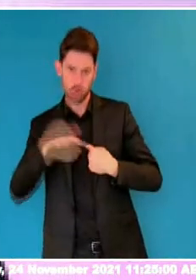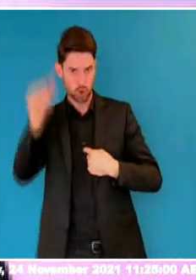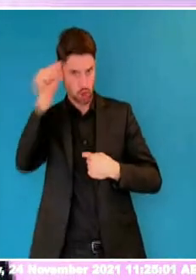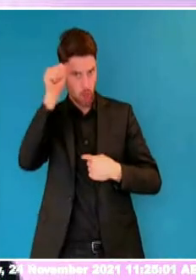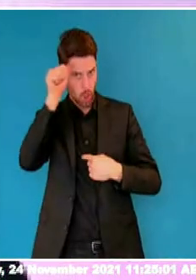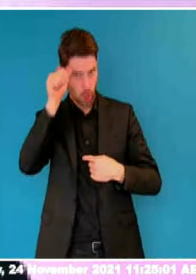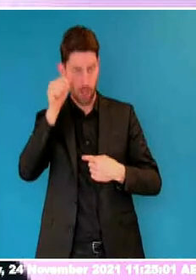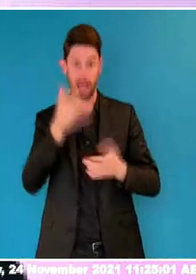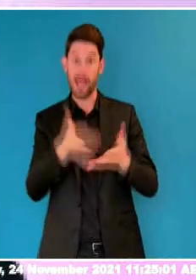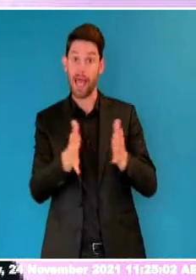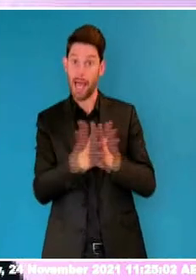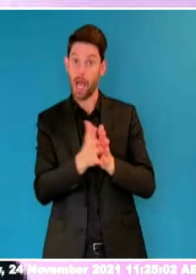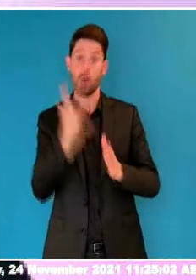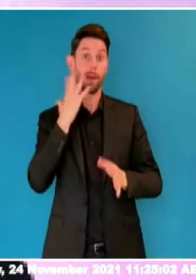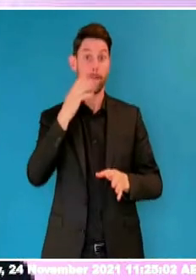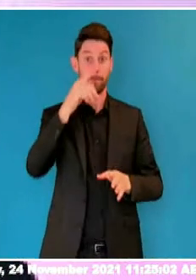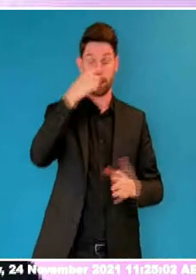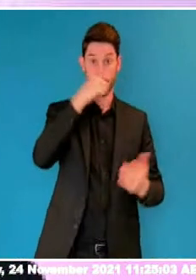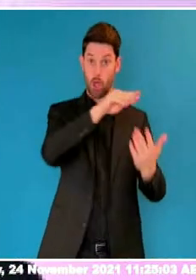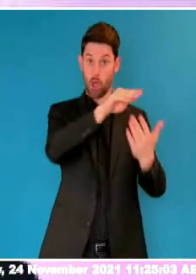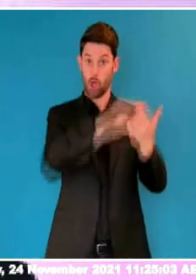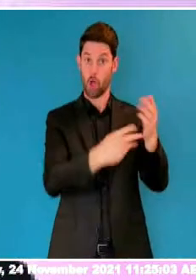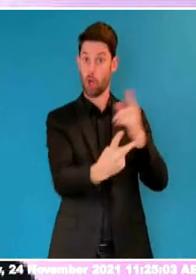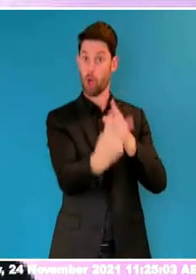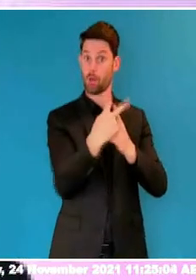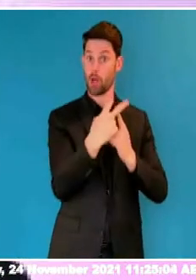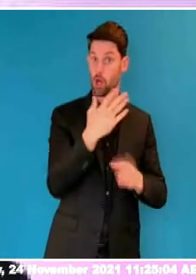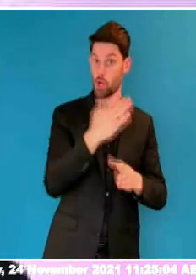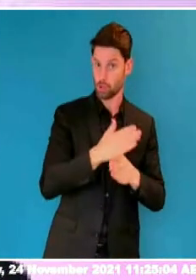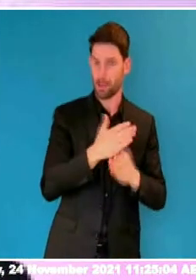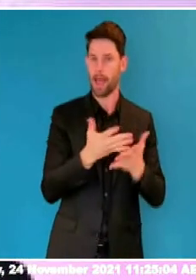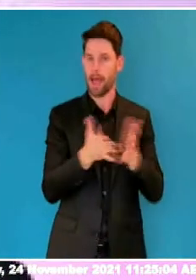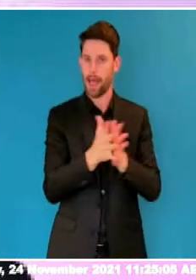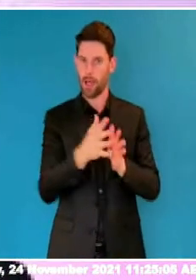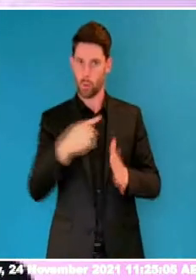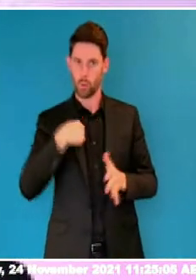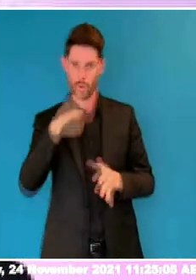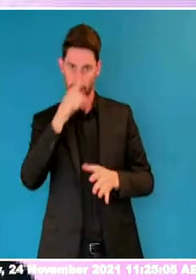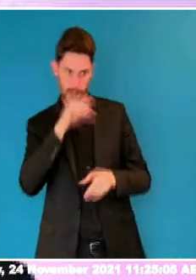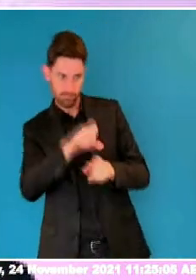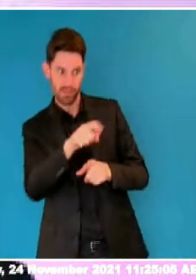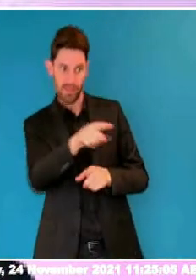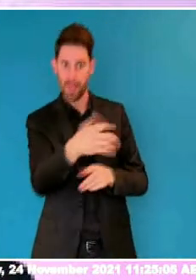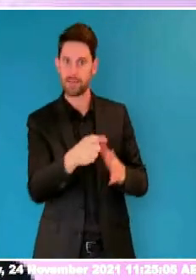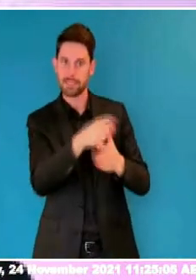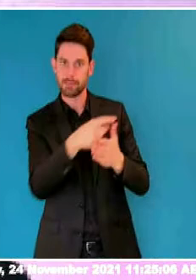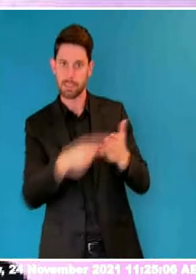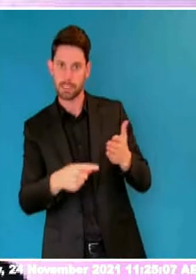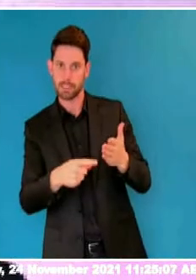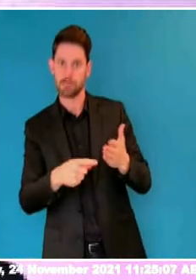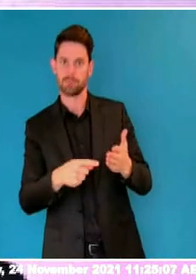in through the recruitment channels to identify as having a disability, and whether or not they need support or assistance is a part of that.